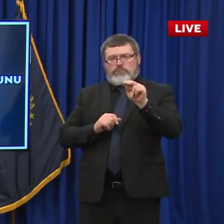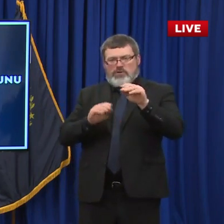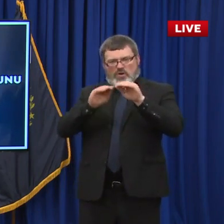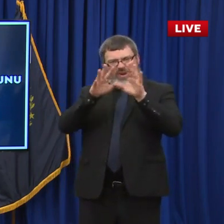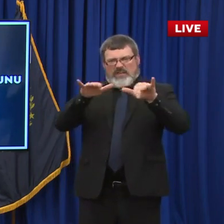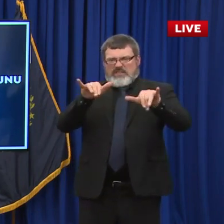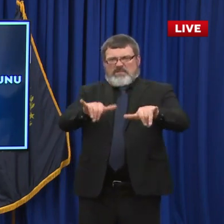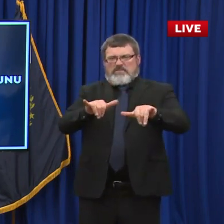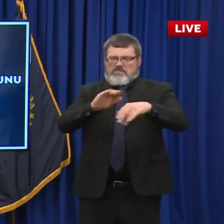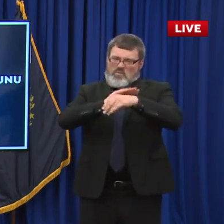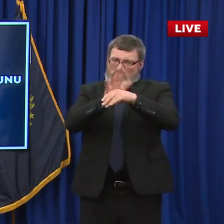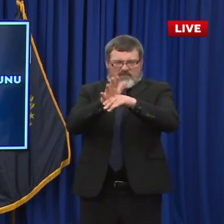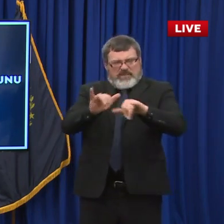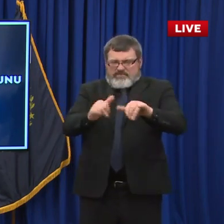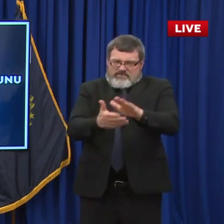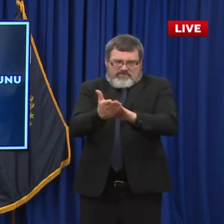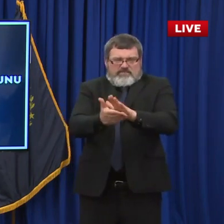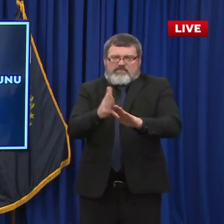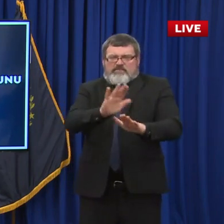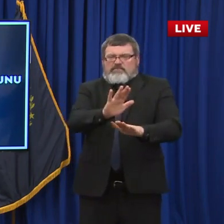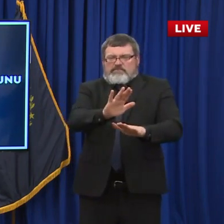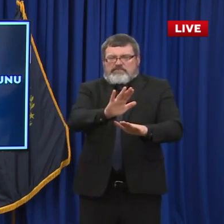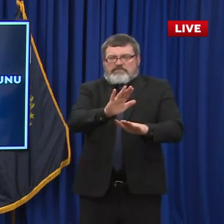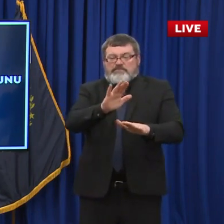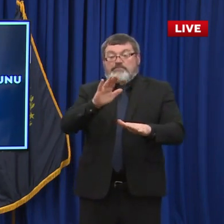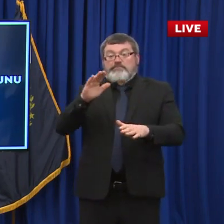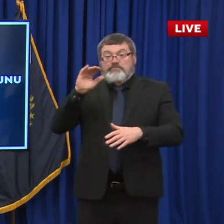NOTHING HAS CHANGED WITH THIS NOVEL CORONAVIRUS.